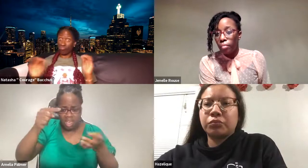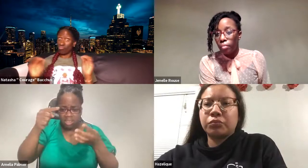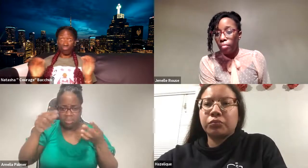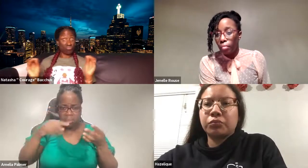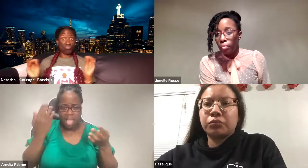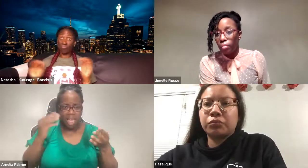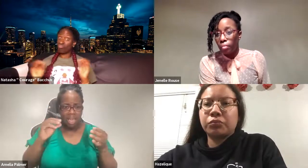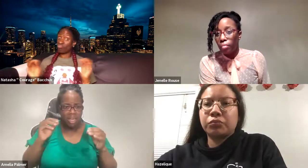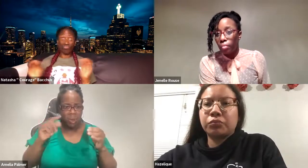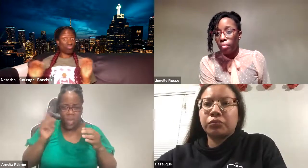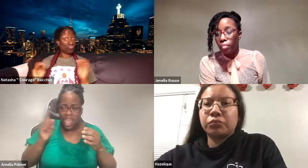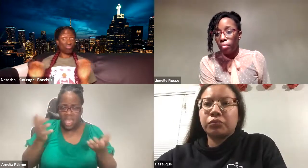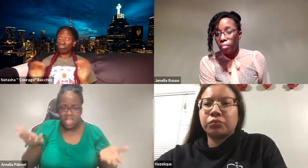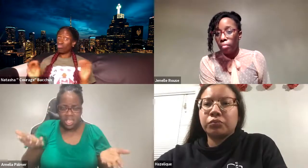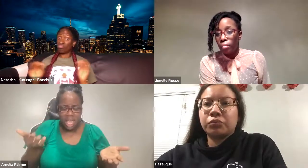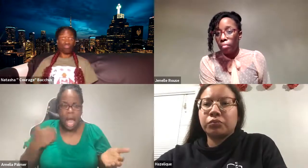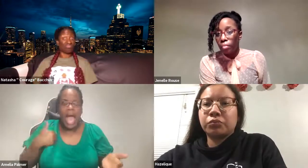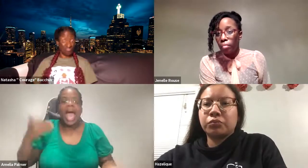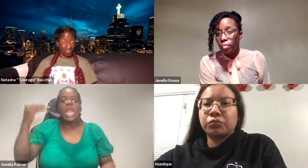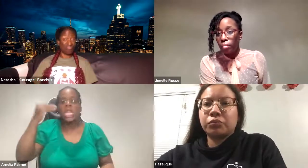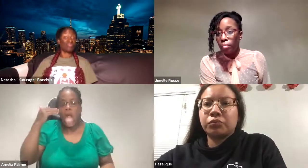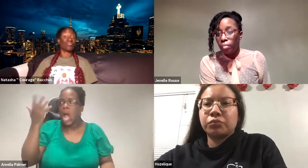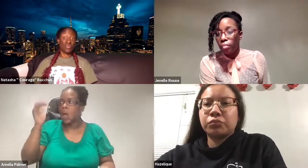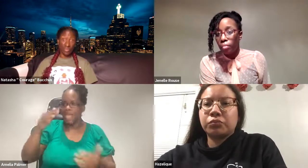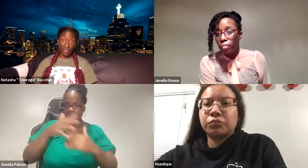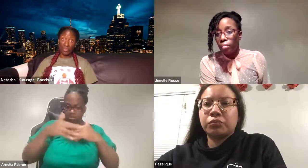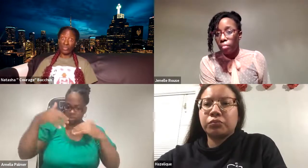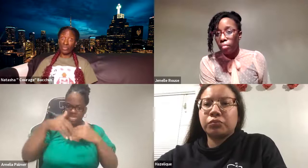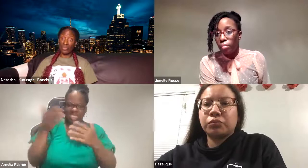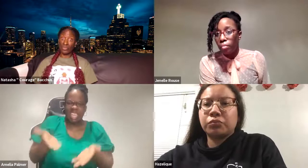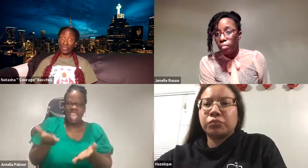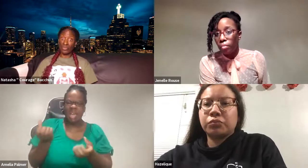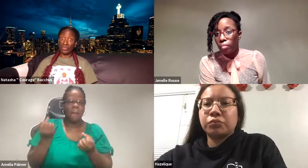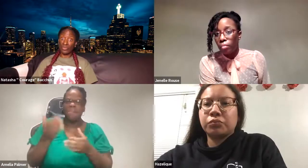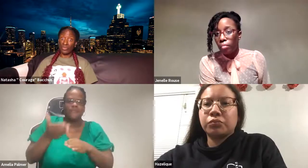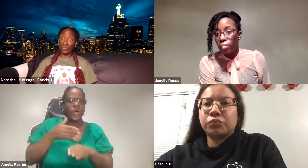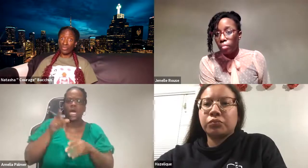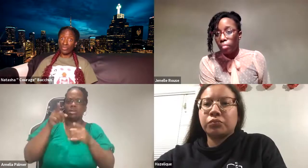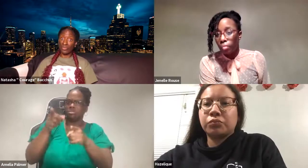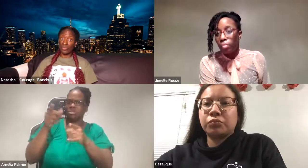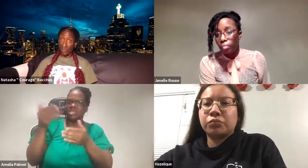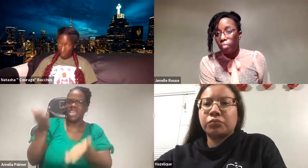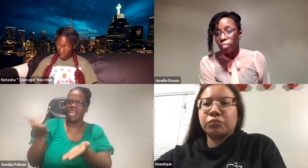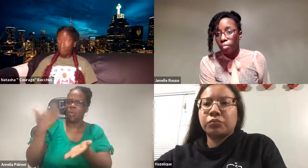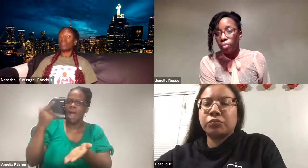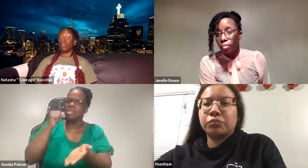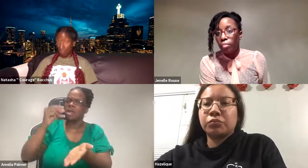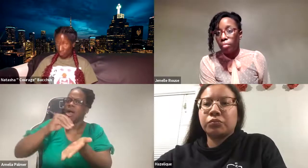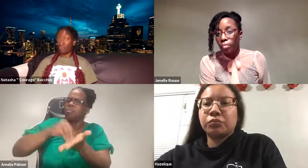or of the oneida people or of black people i know it's because the white people have been